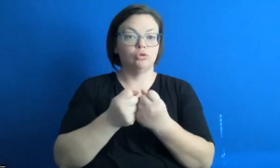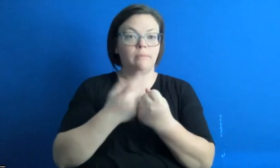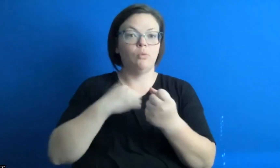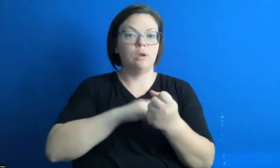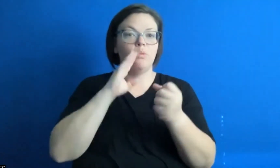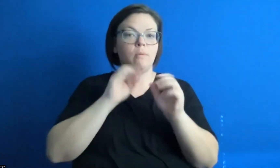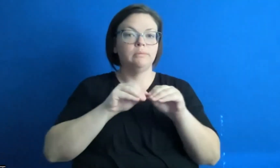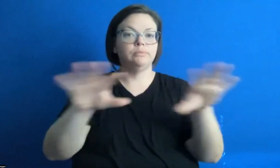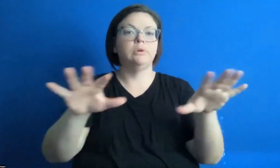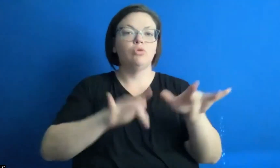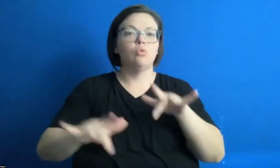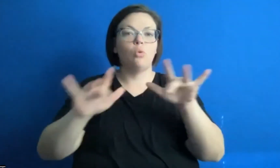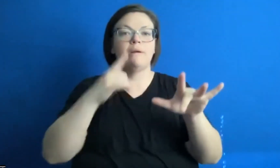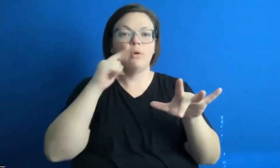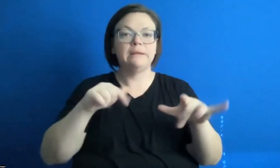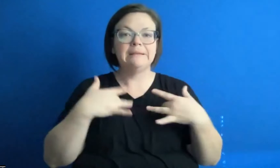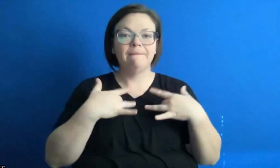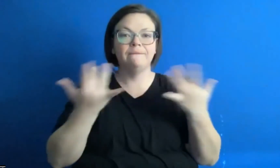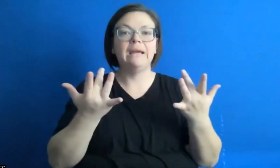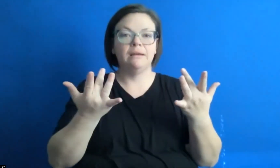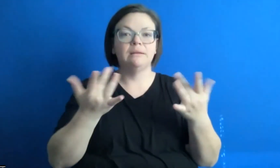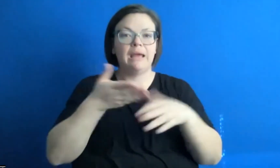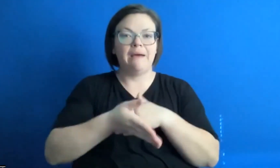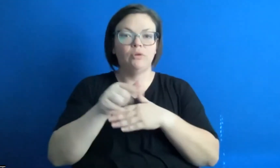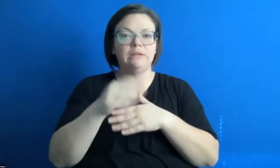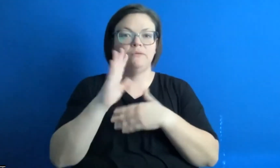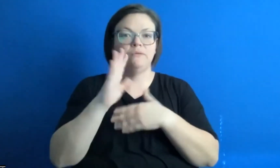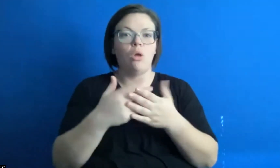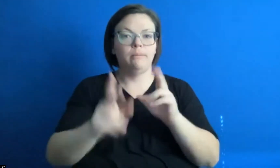a recording of the event afterwards to all attendees via email as well.